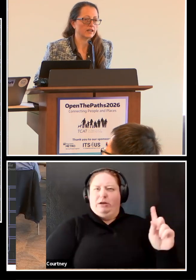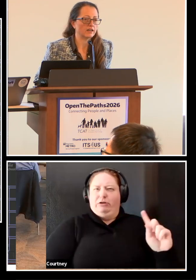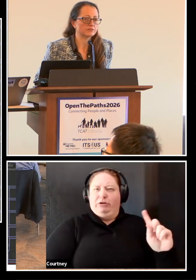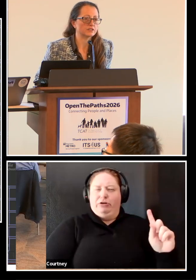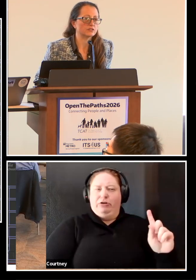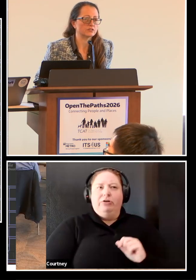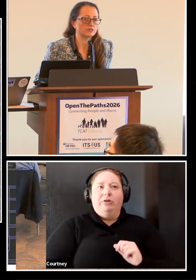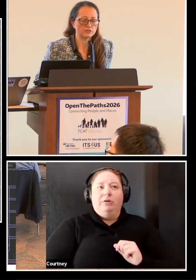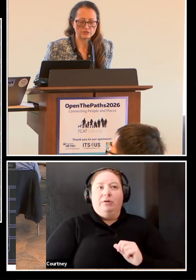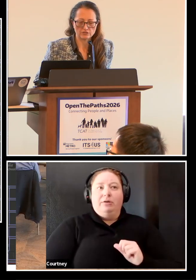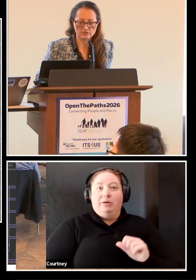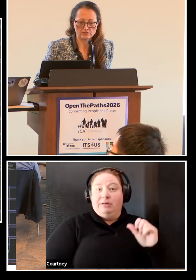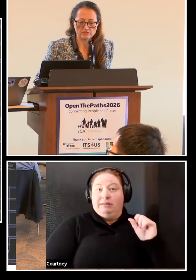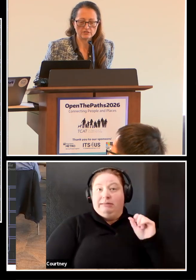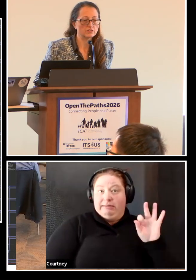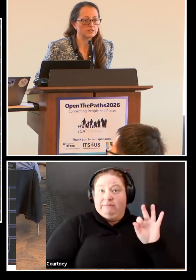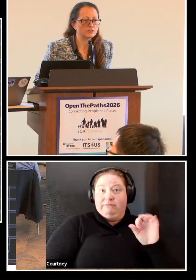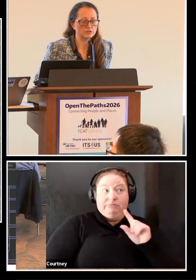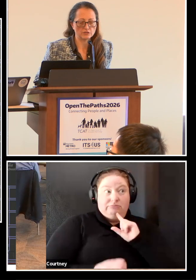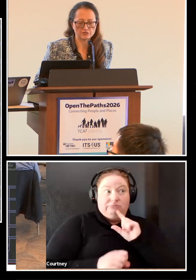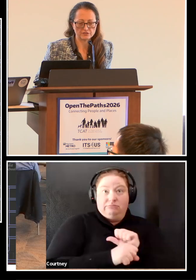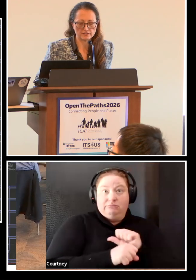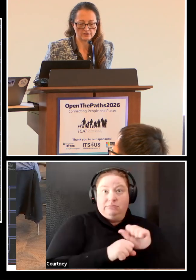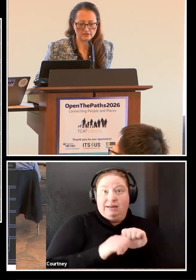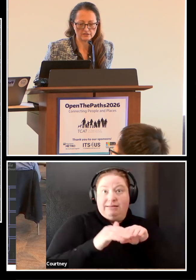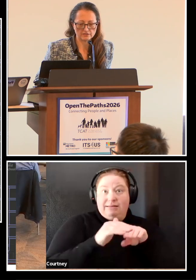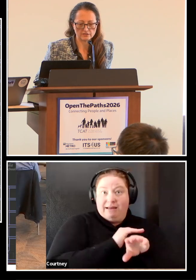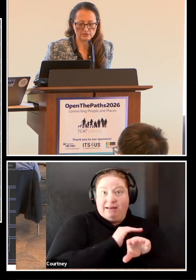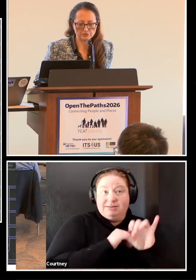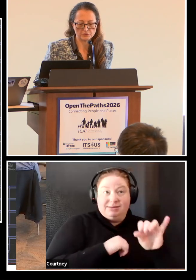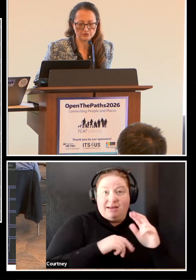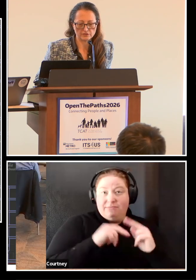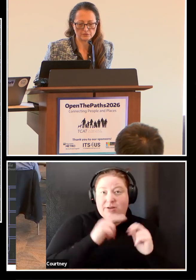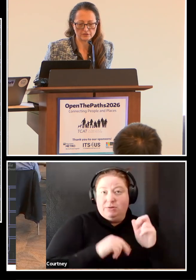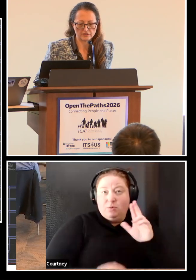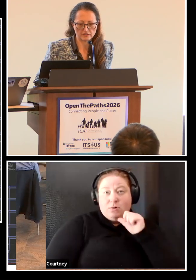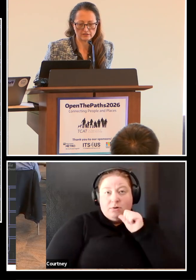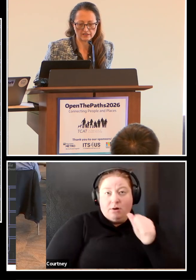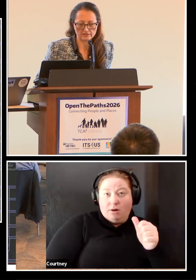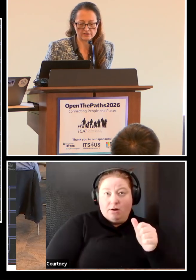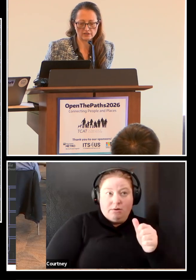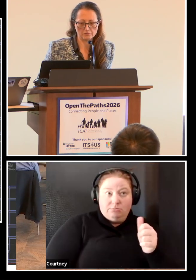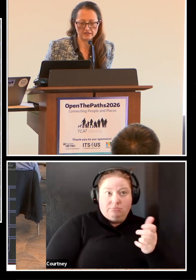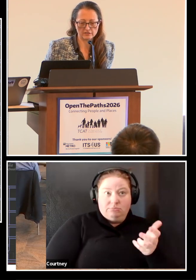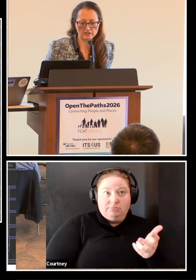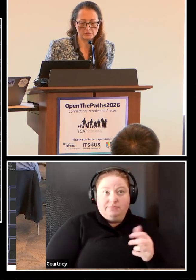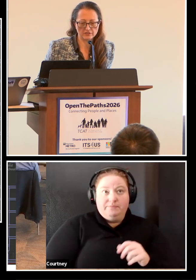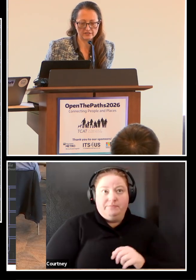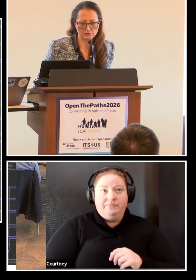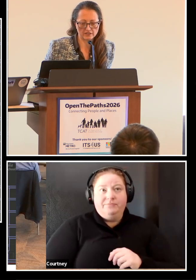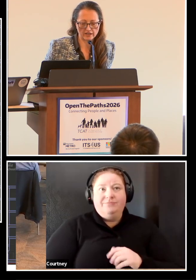I have reach to those facilities through this particular like start my starting point is where